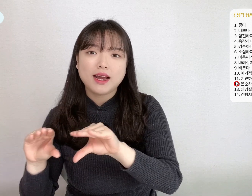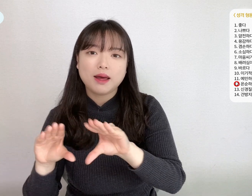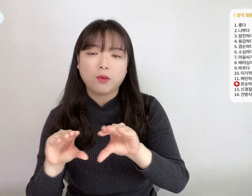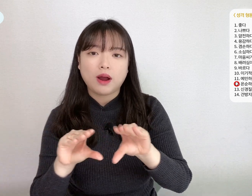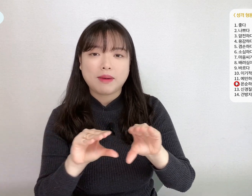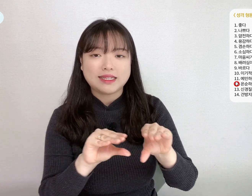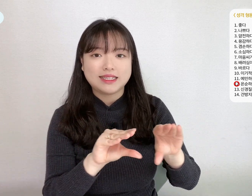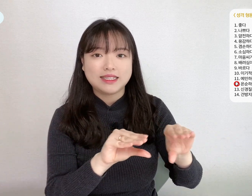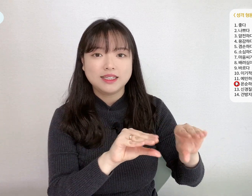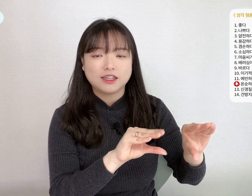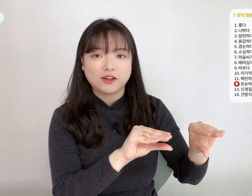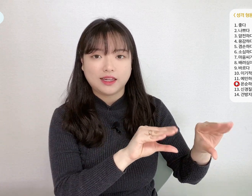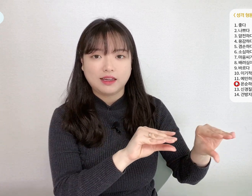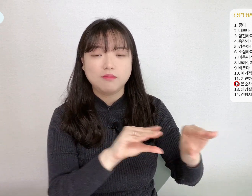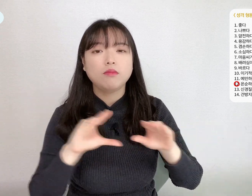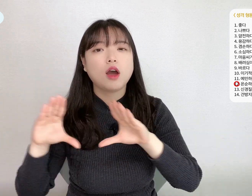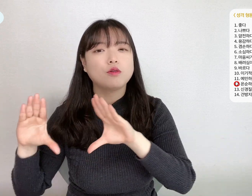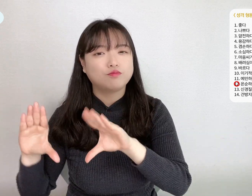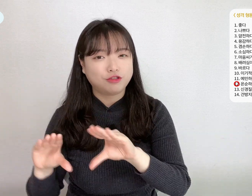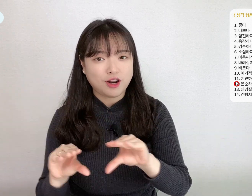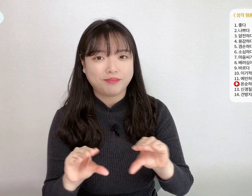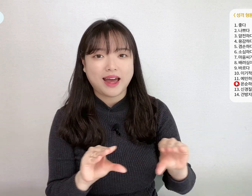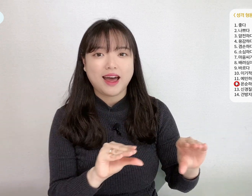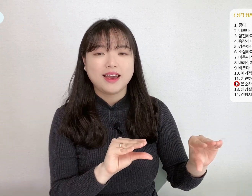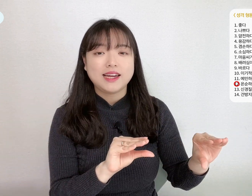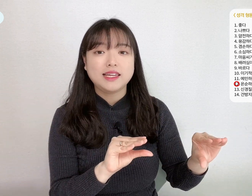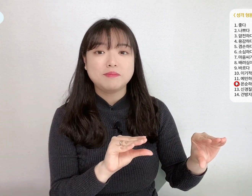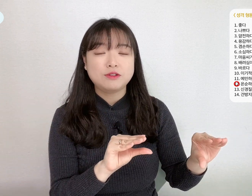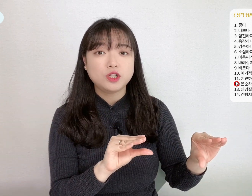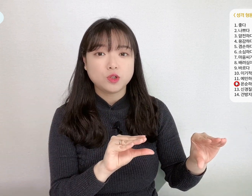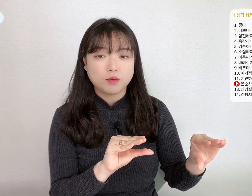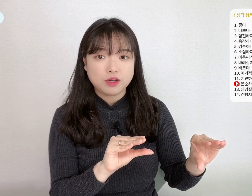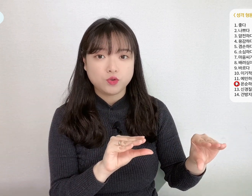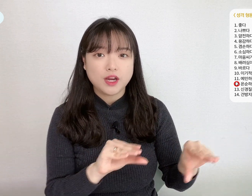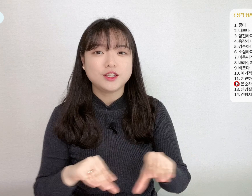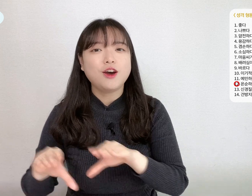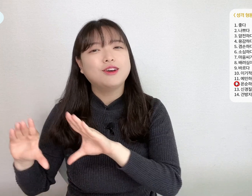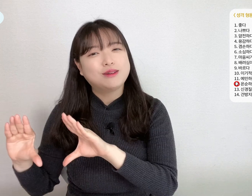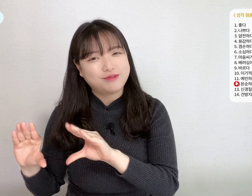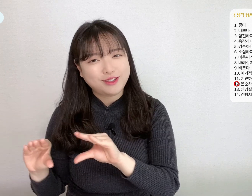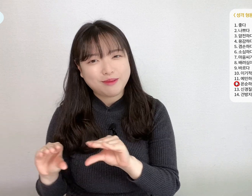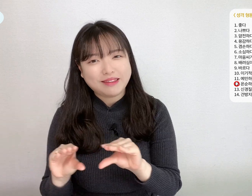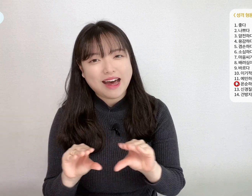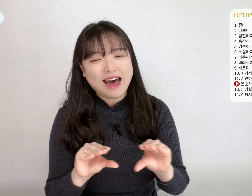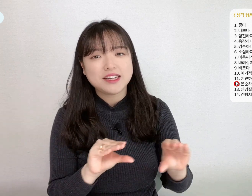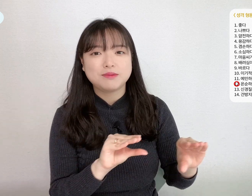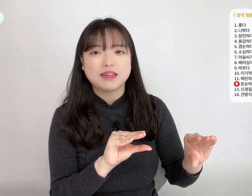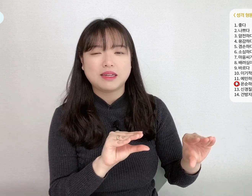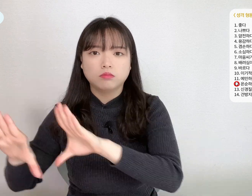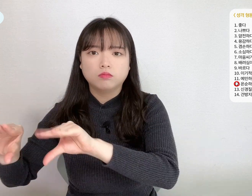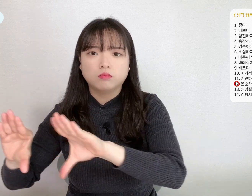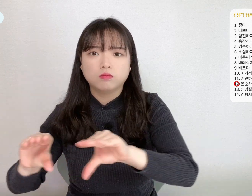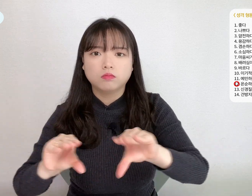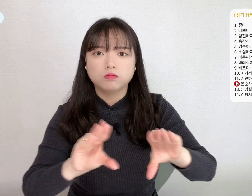At this point, it's really important to be similar. You can do it [soft] If you do this, it doesn't feel like it's soft,